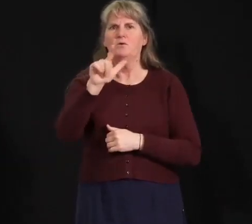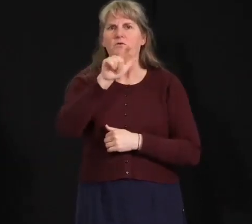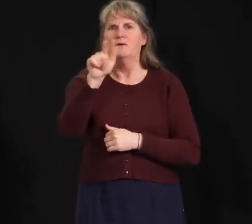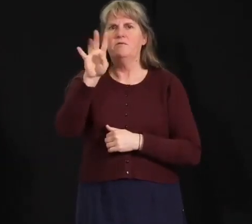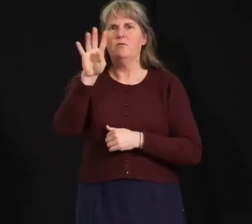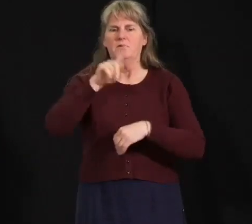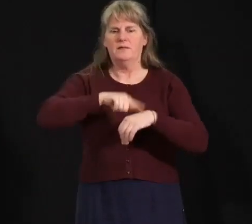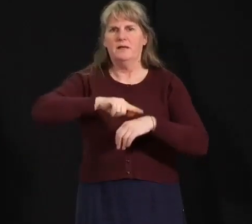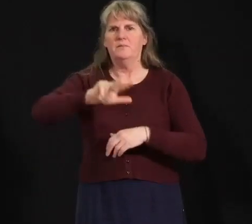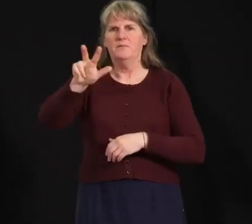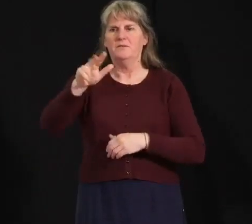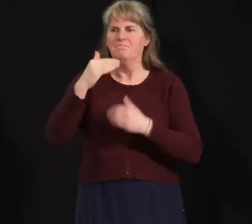And it is also something we have seen a number of times here.